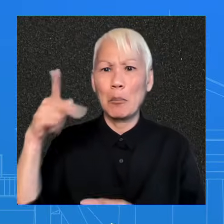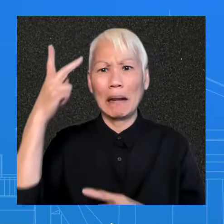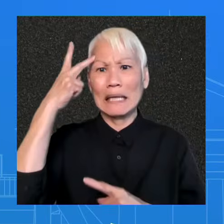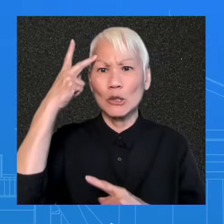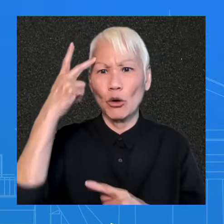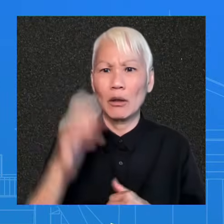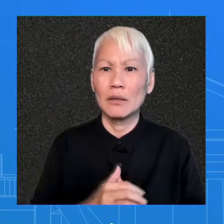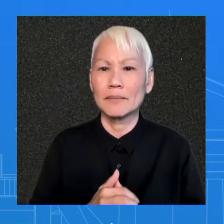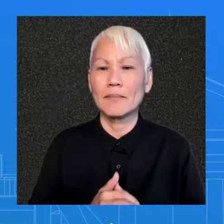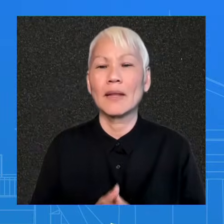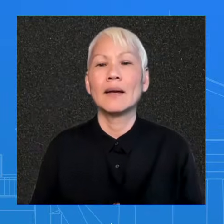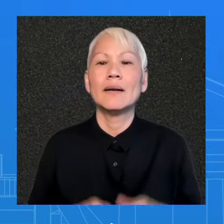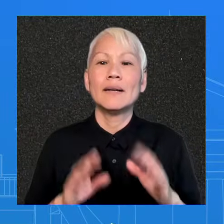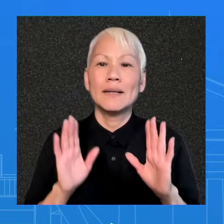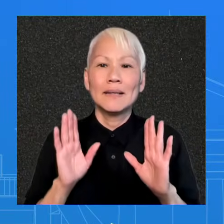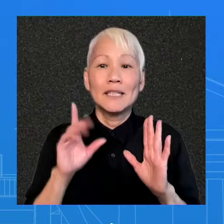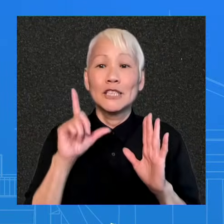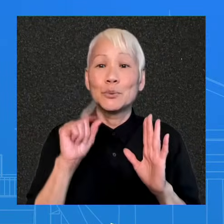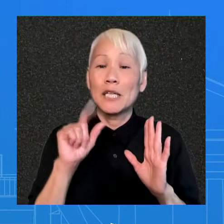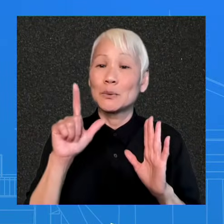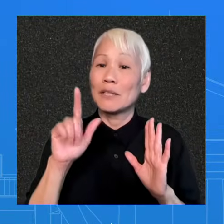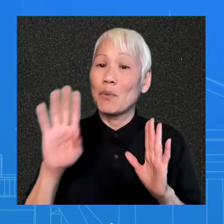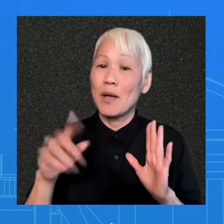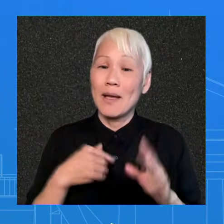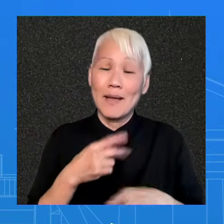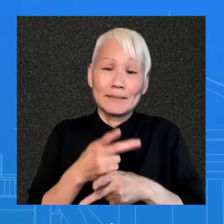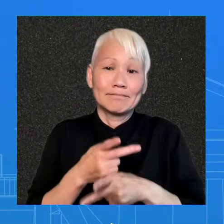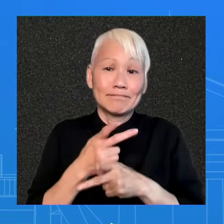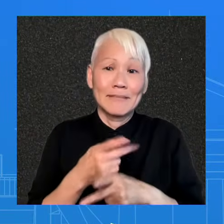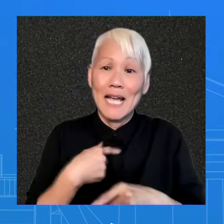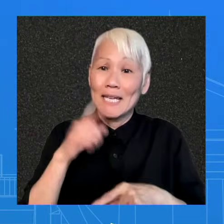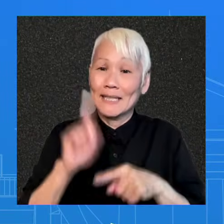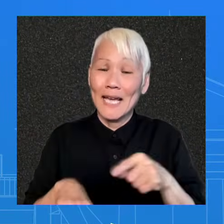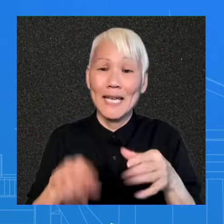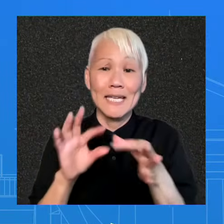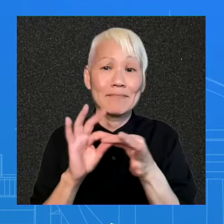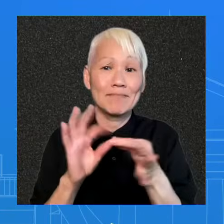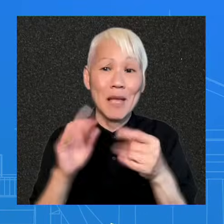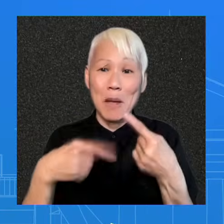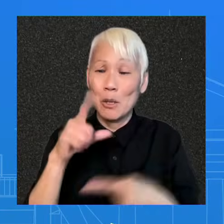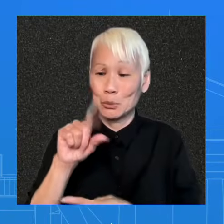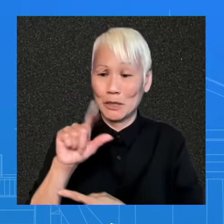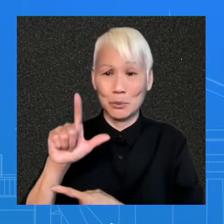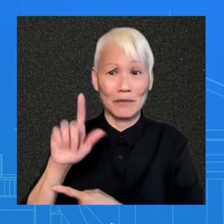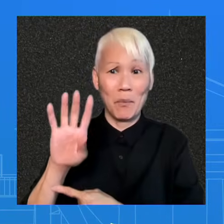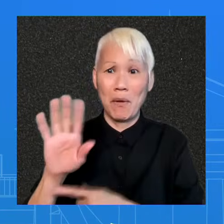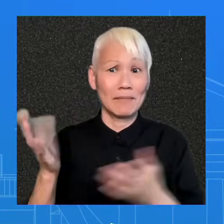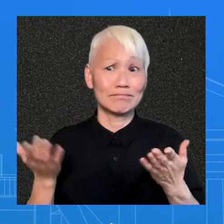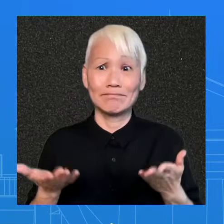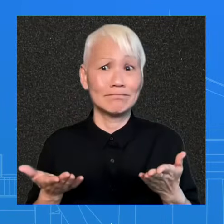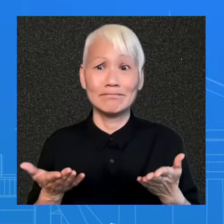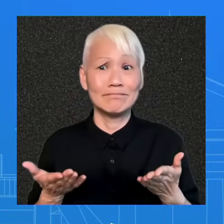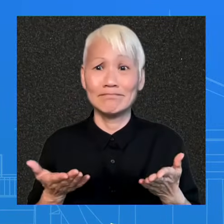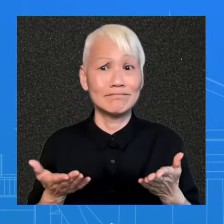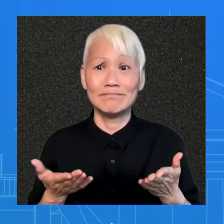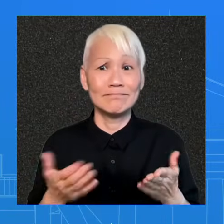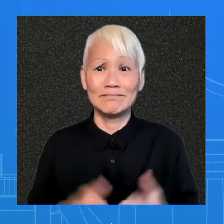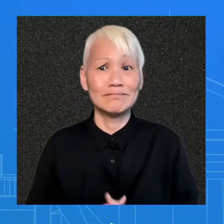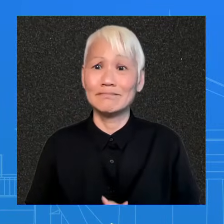I'm not going to speak to 2024 from here. What I can speak to --what I'll say more broadly is that the Vice President has been a partner